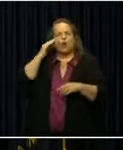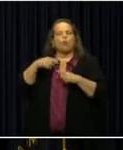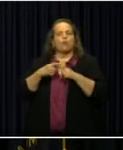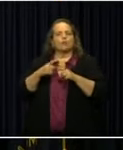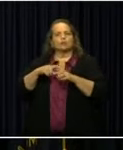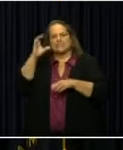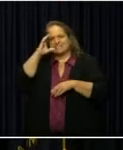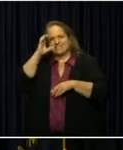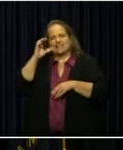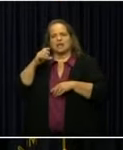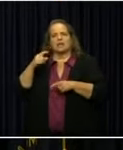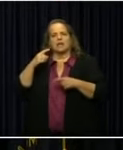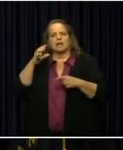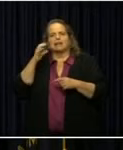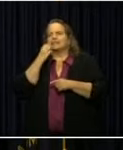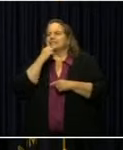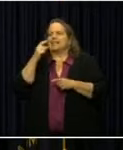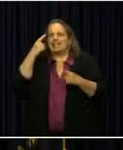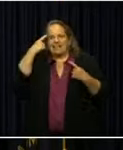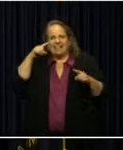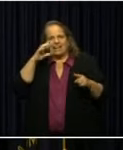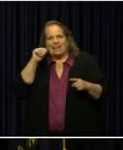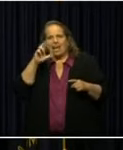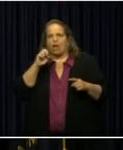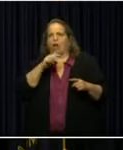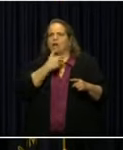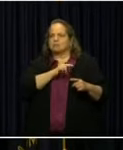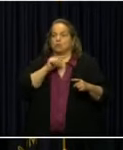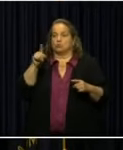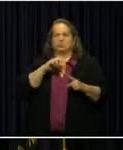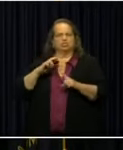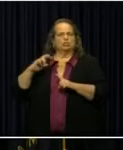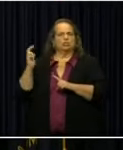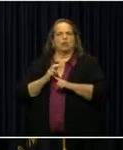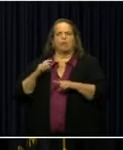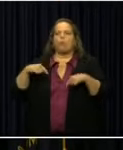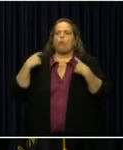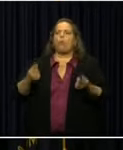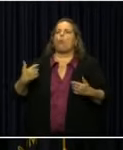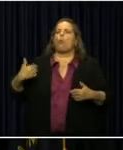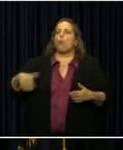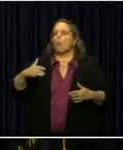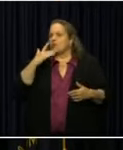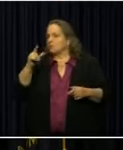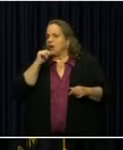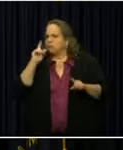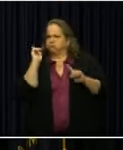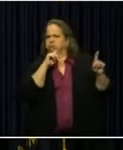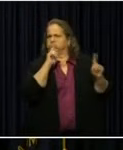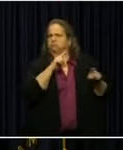SOMEBODY'S PROPERTY, THEIR CAR VANDALIZED HERE RECENTLY.